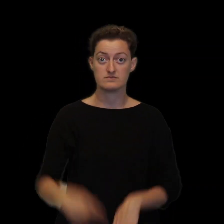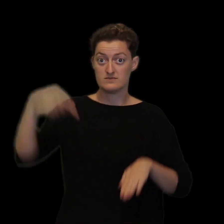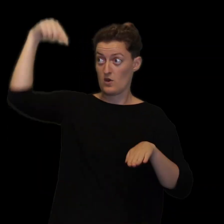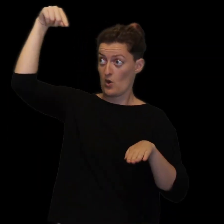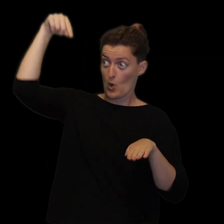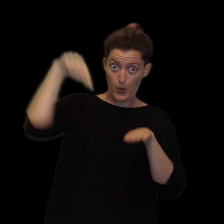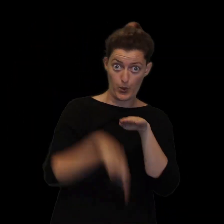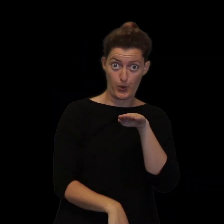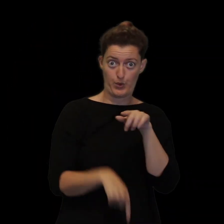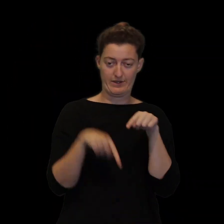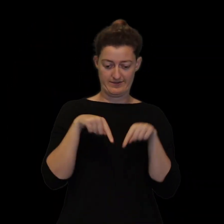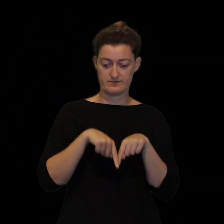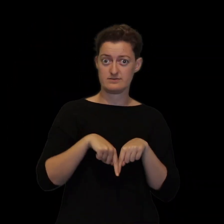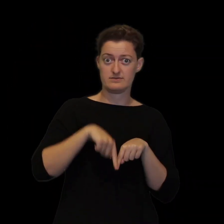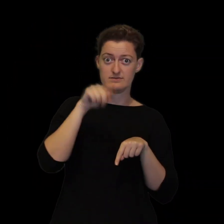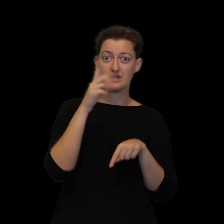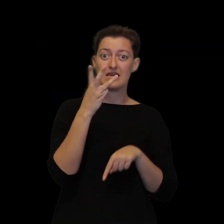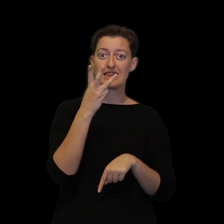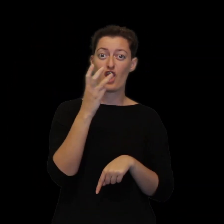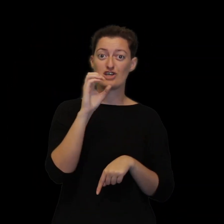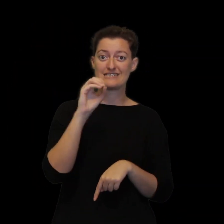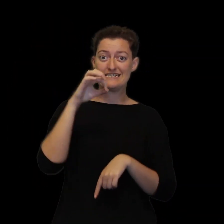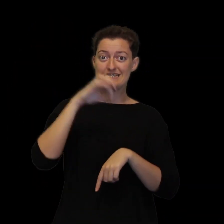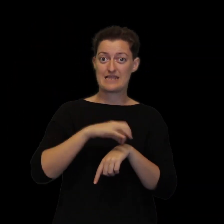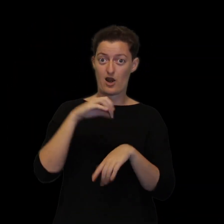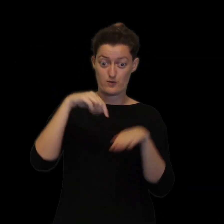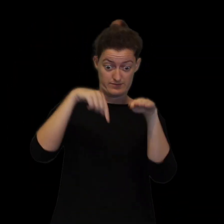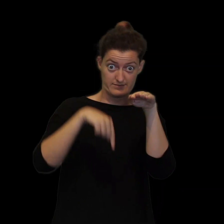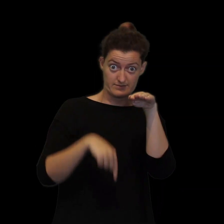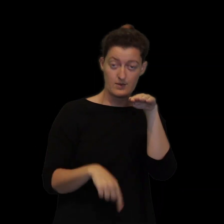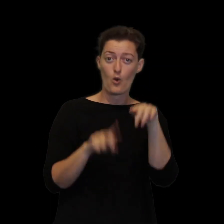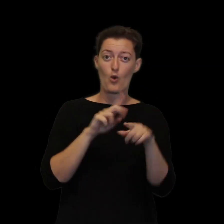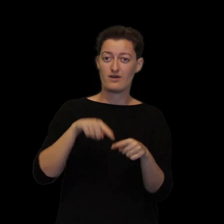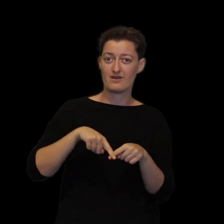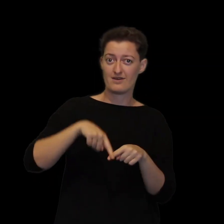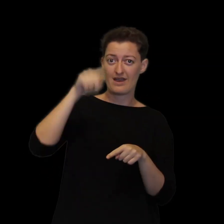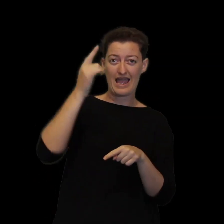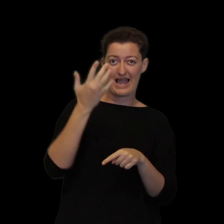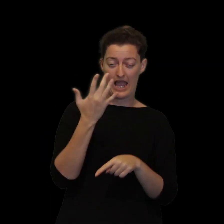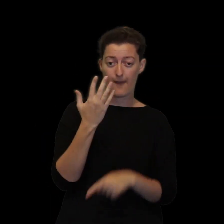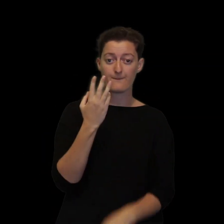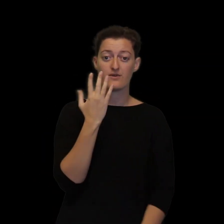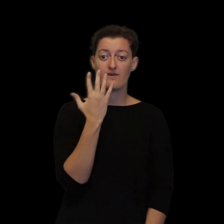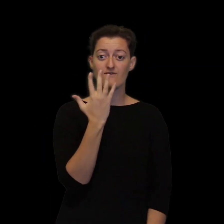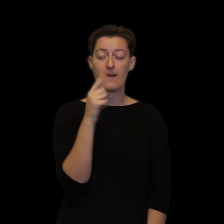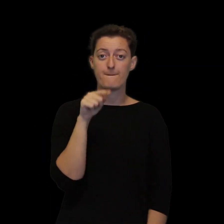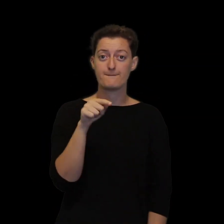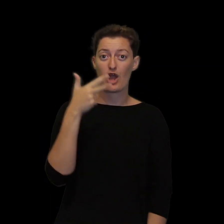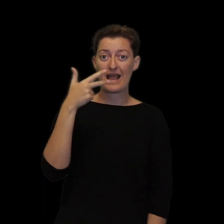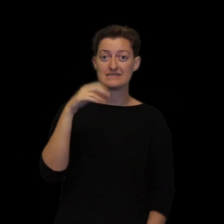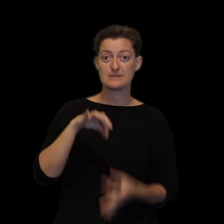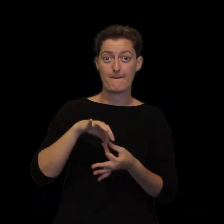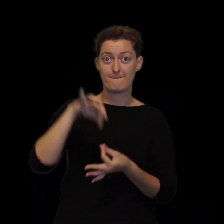Their dives can last upto 30 seconds and can be as deep as 5.8 metres.